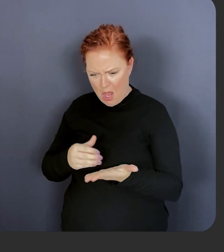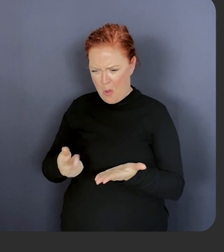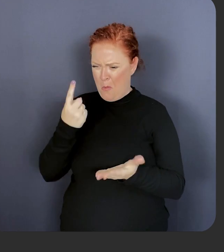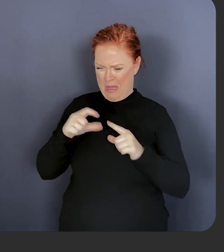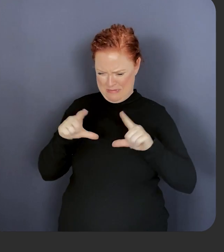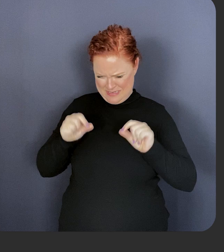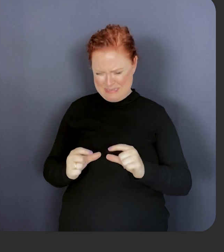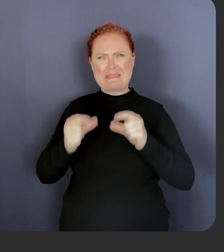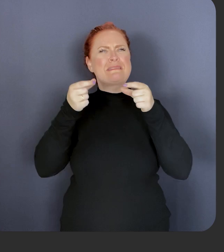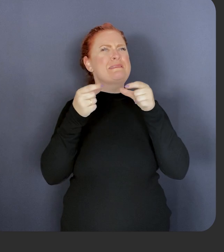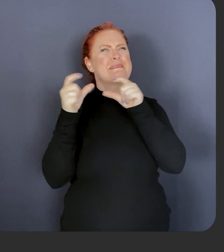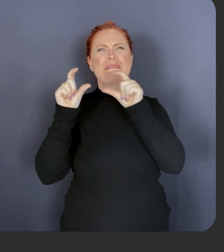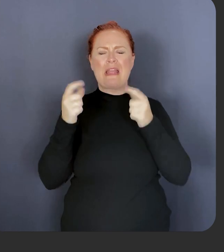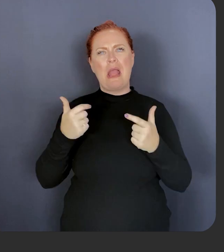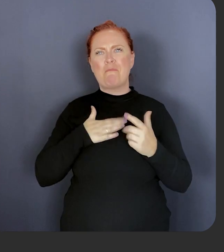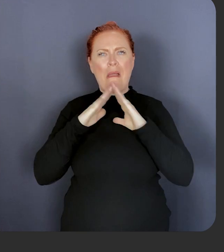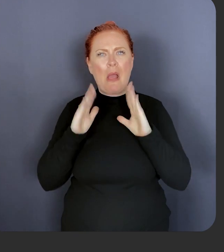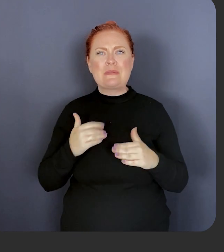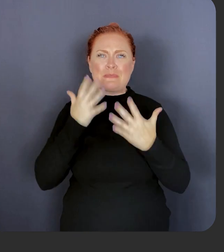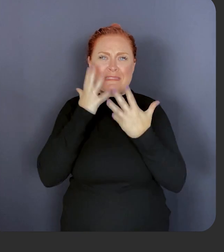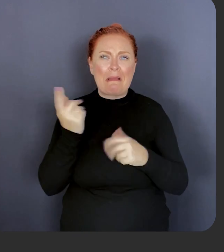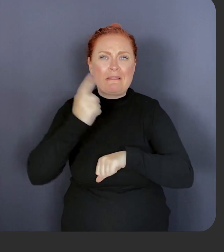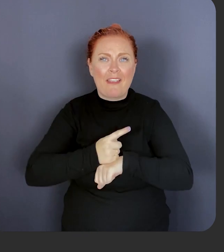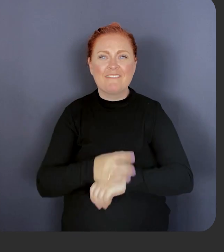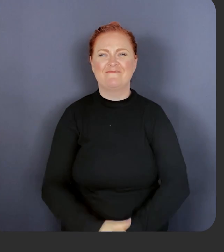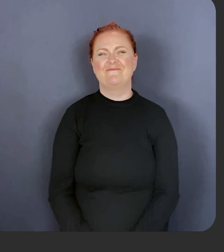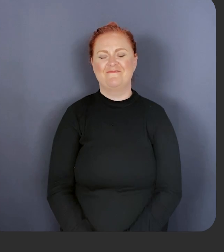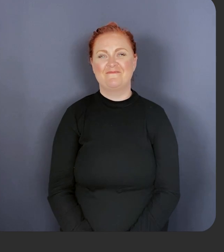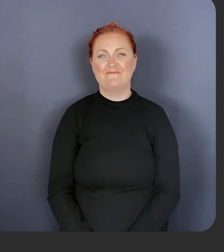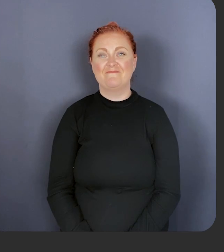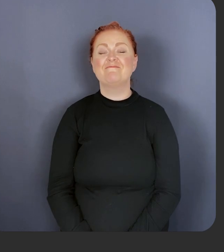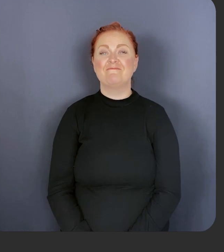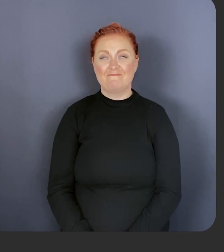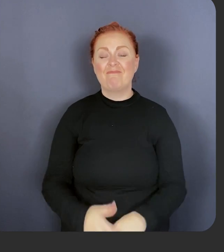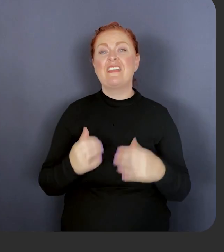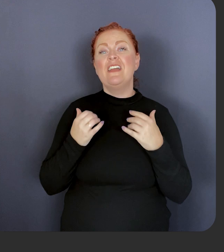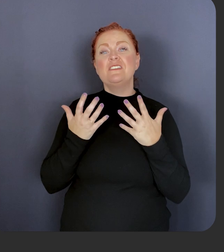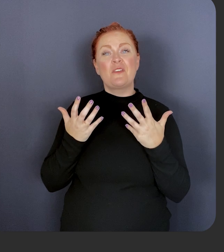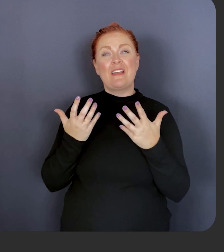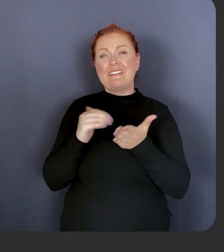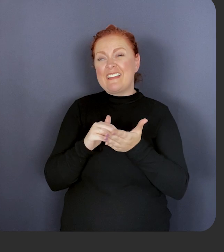and then a single dumpling arrived at my house. That would be very sad. We've gotten to the point of doing everything